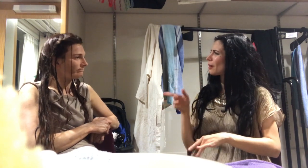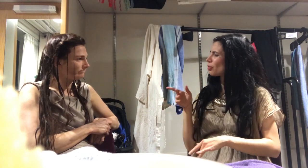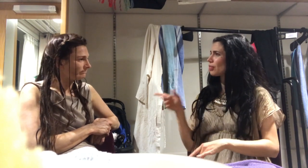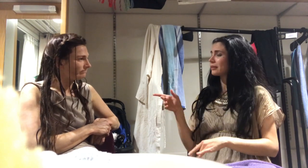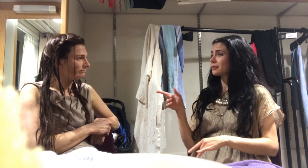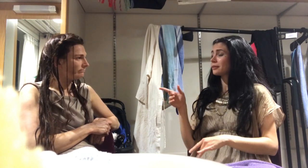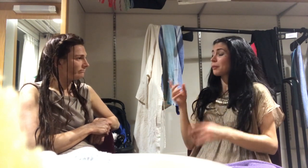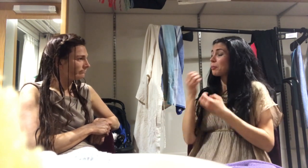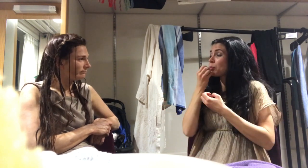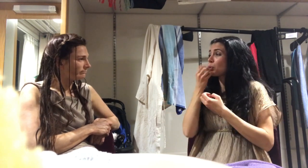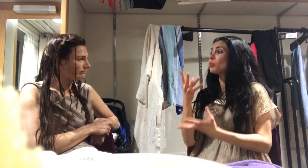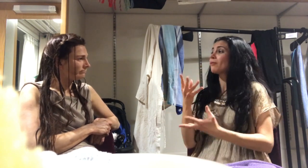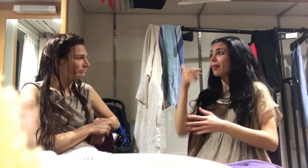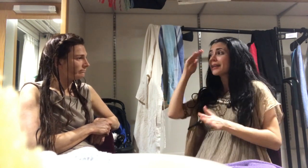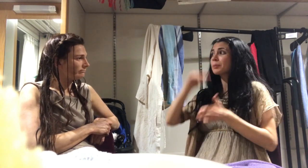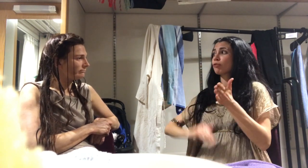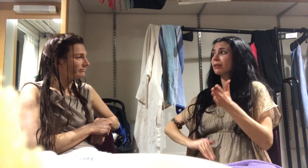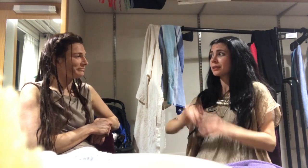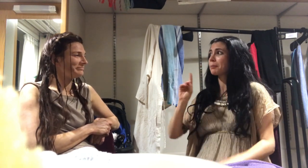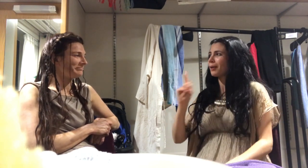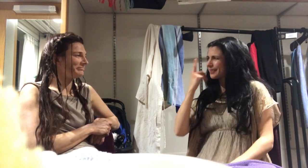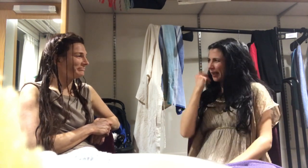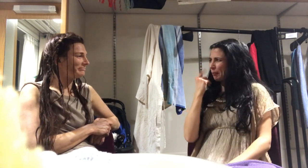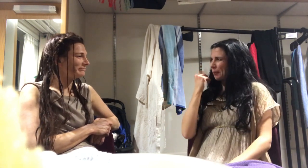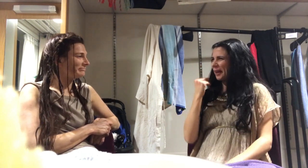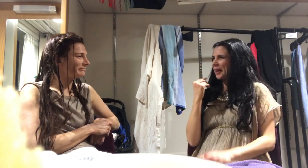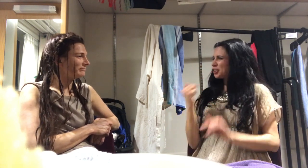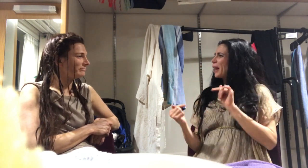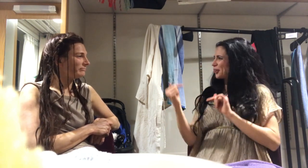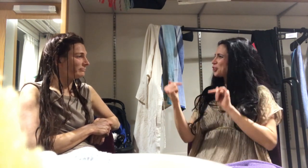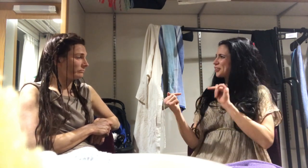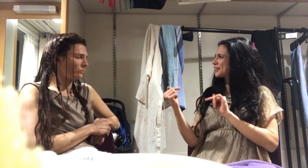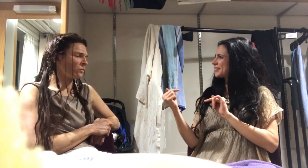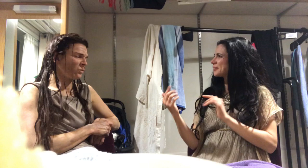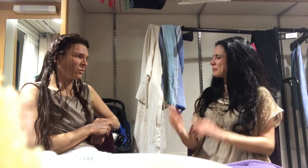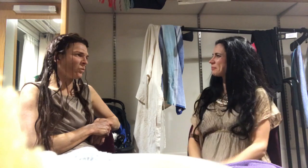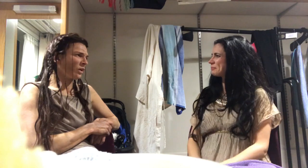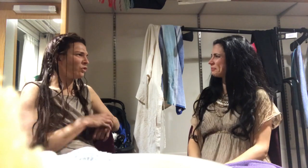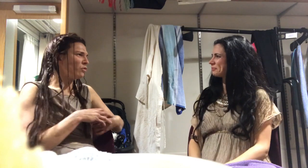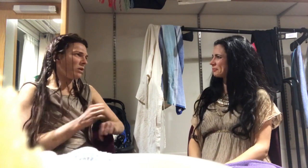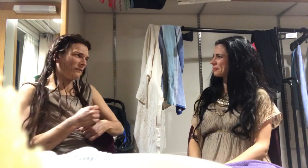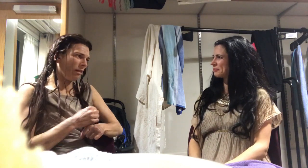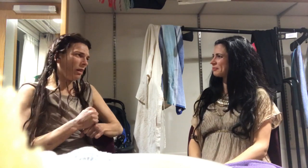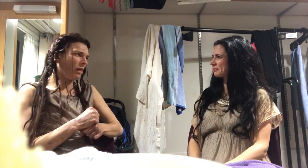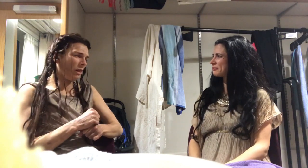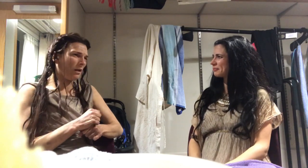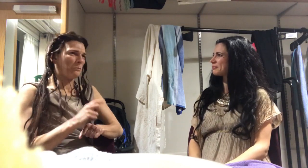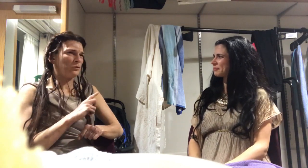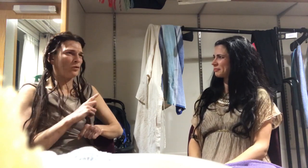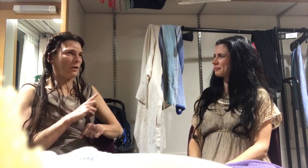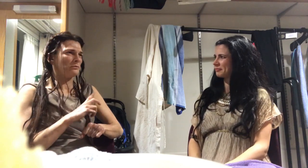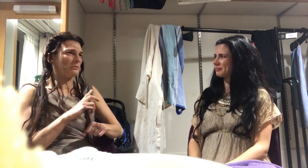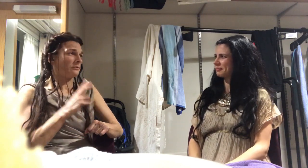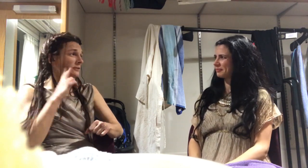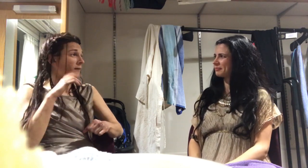It's been a beautiful experience, but can be pretty challenging too! Stressful too, because...